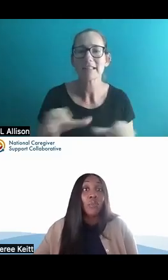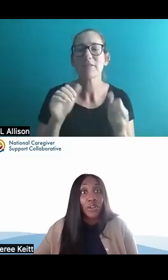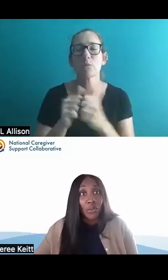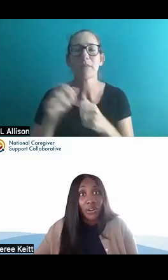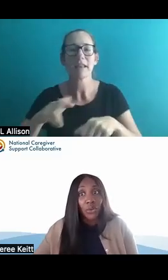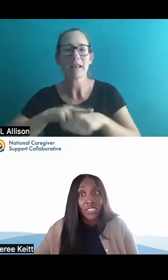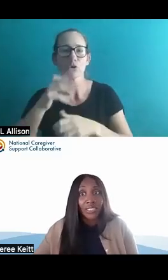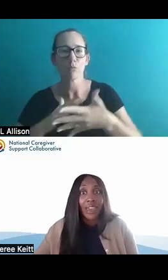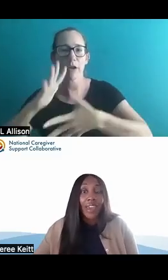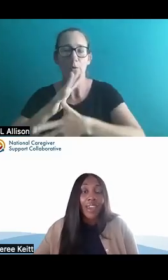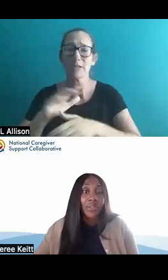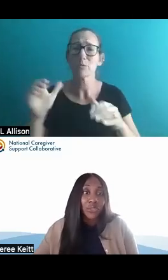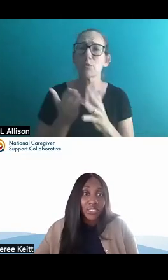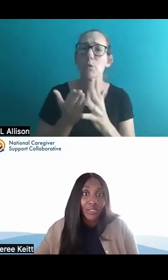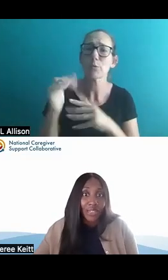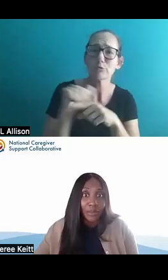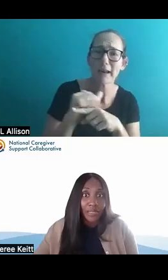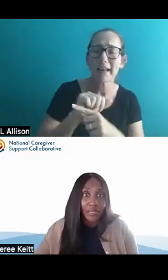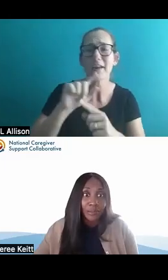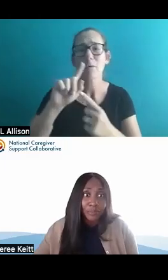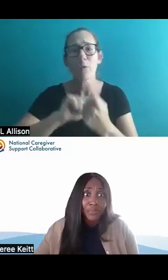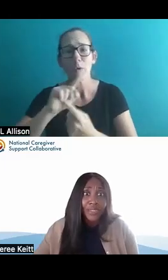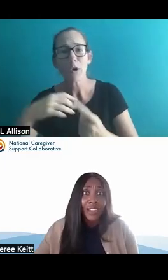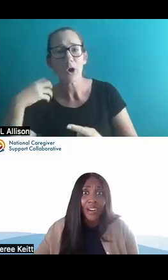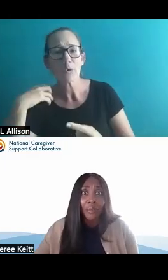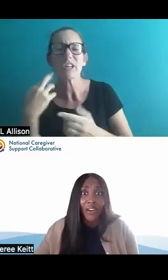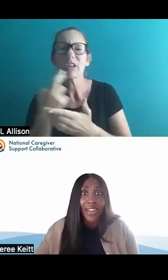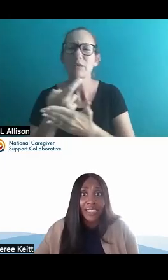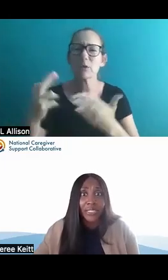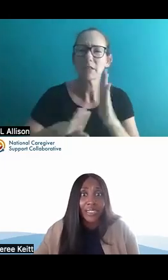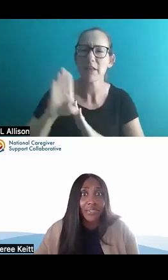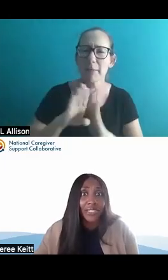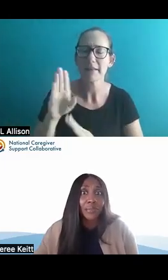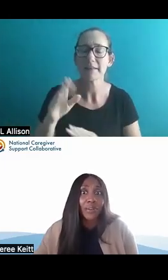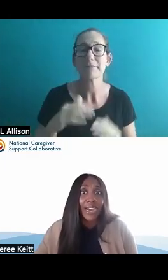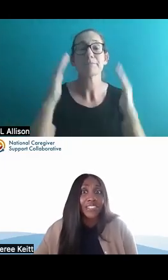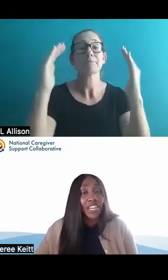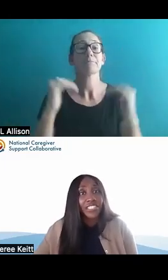one-on-one coaching, and resource development. Our next objective is to provide education